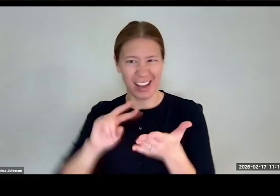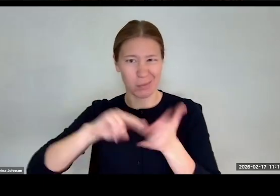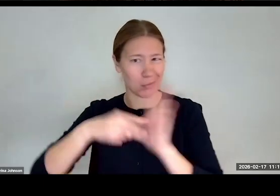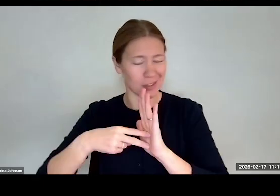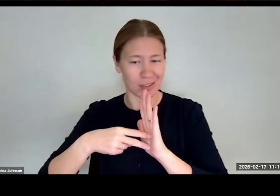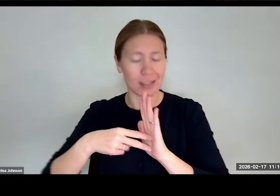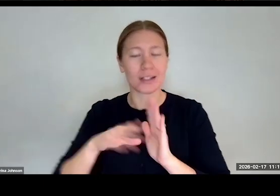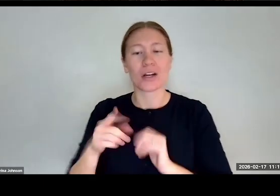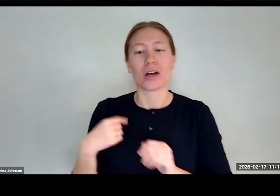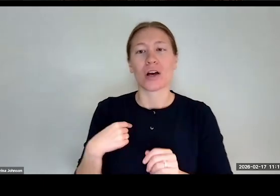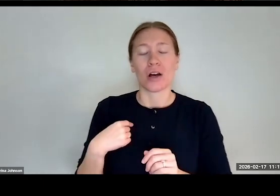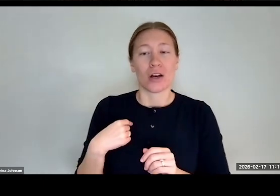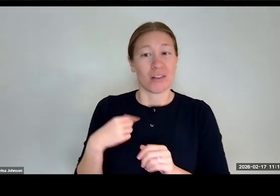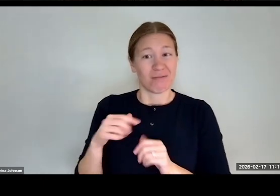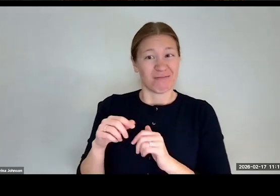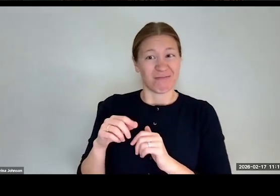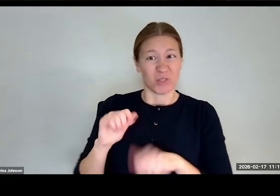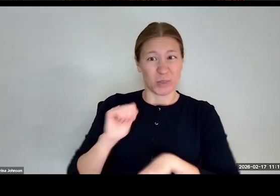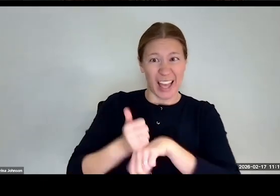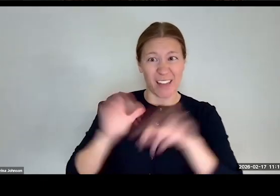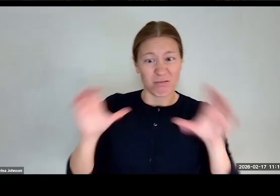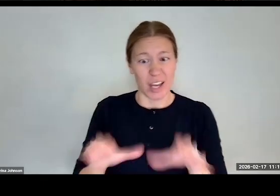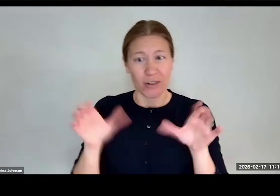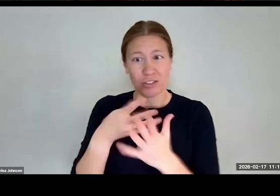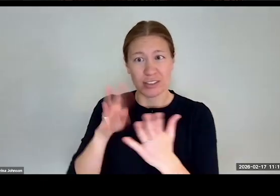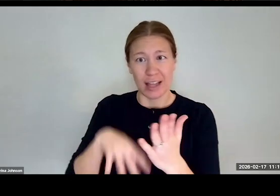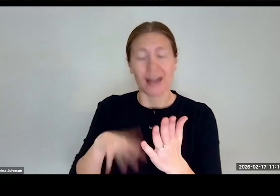They are going to confuse assistive technology if you've used them for layout purposes.